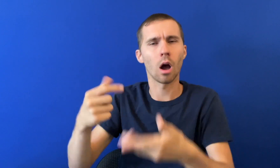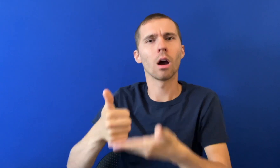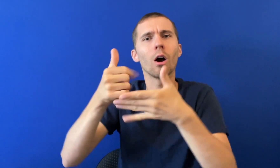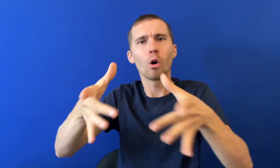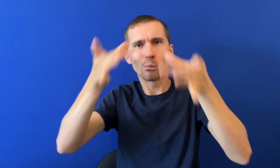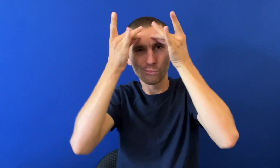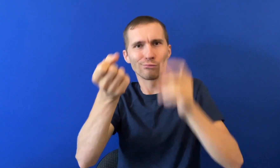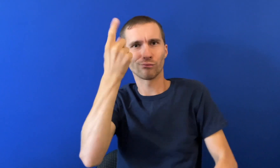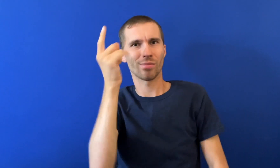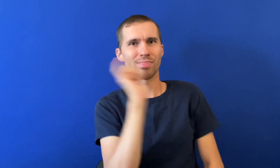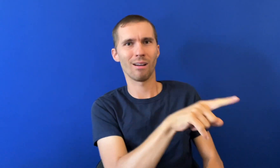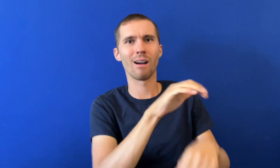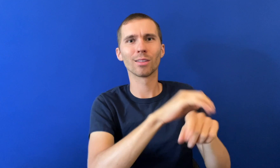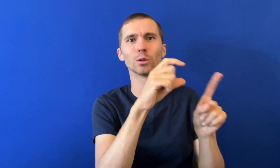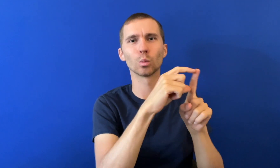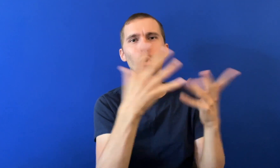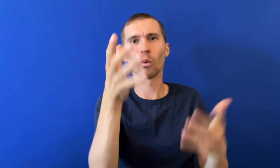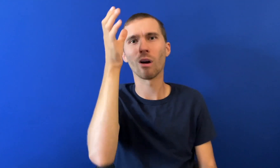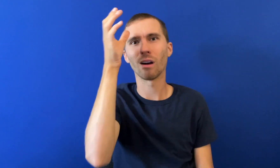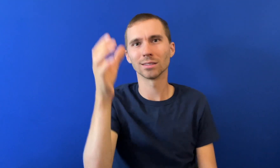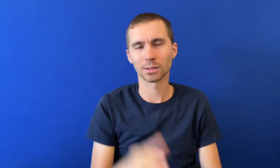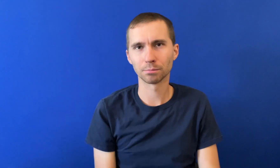This language play strategy helps students to retain the new English vocabulary or concept.